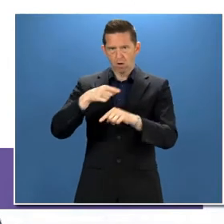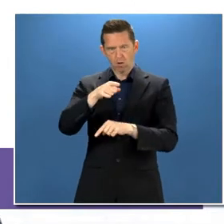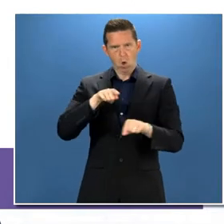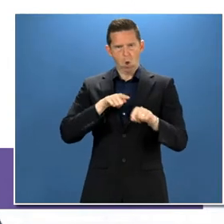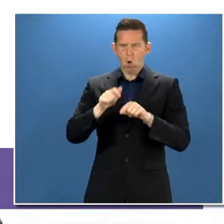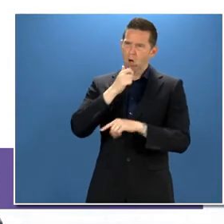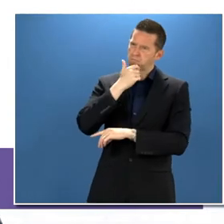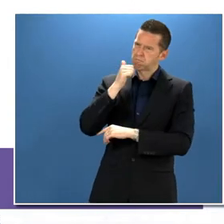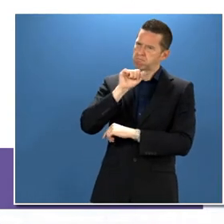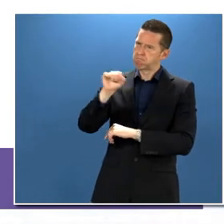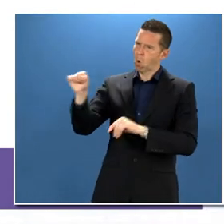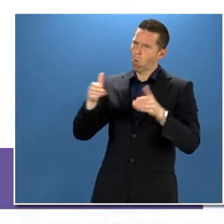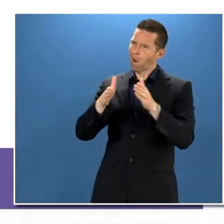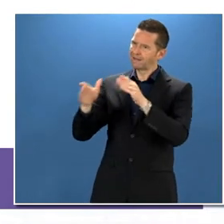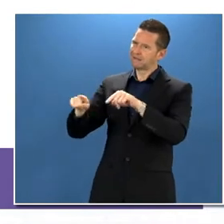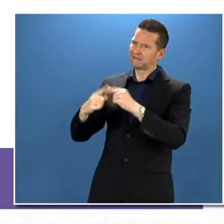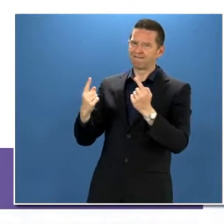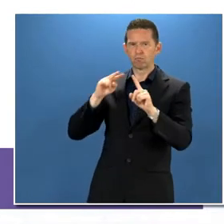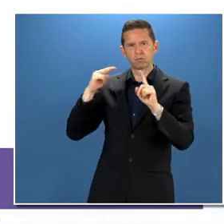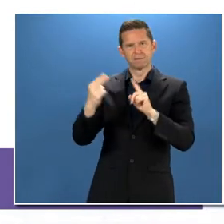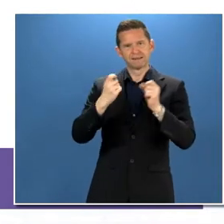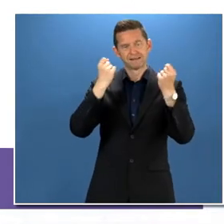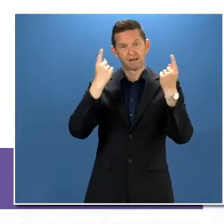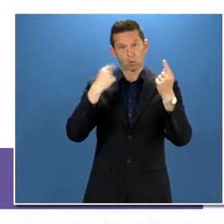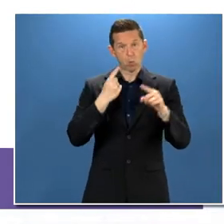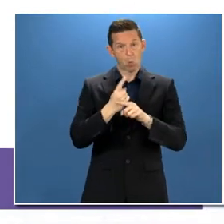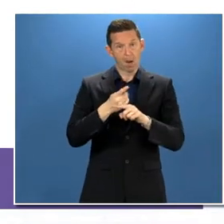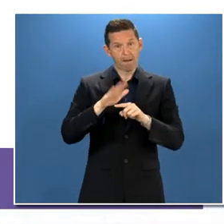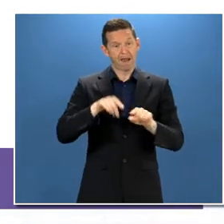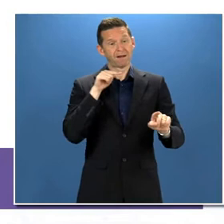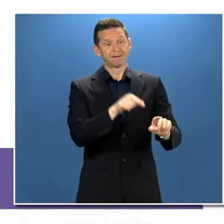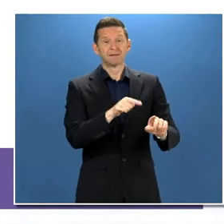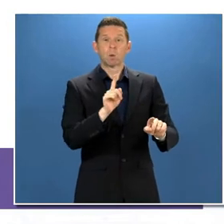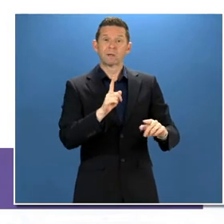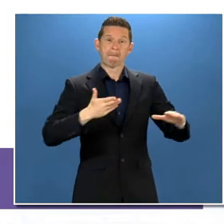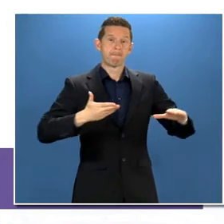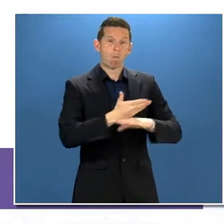And this is why we look at issues such as employment, and we need to undertake